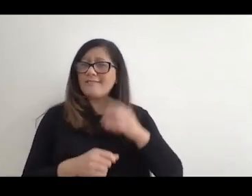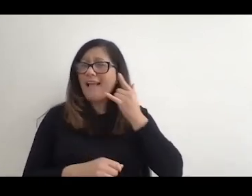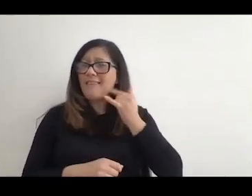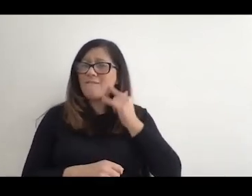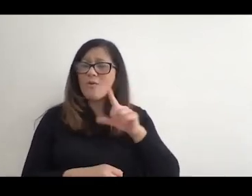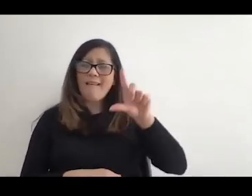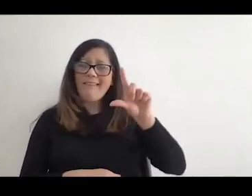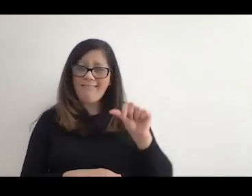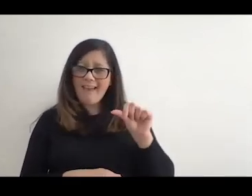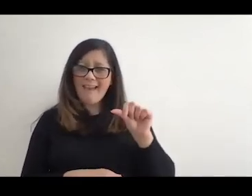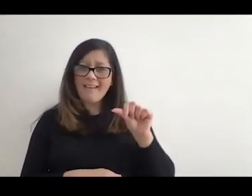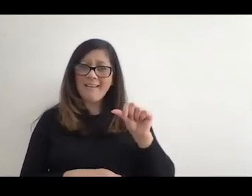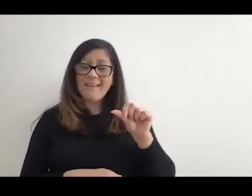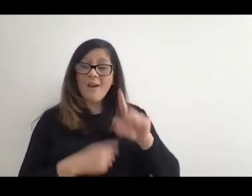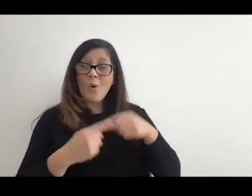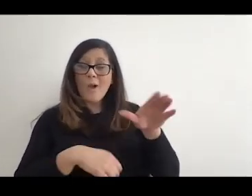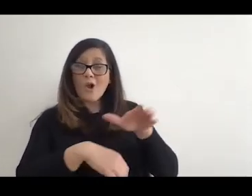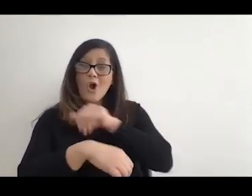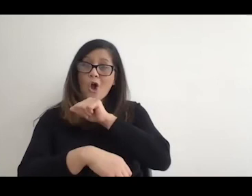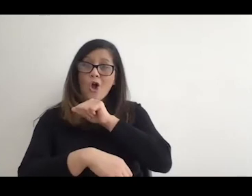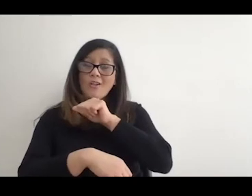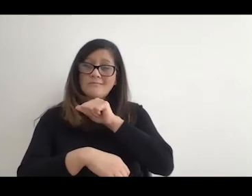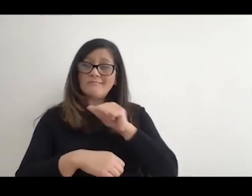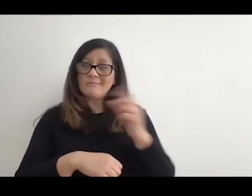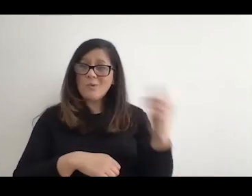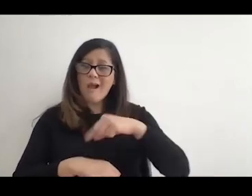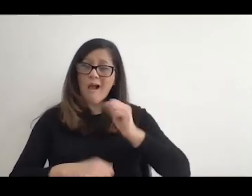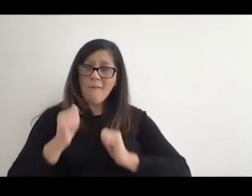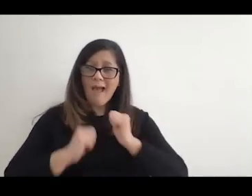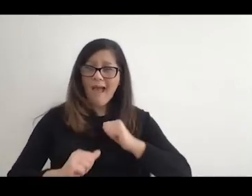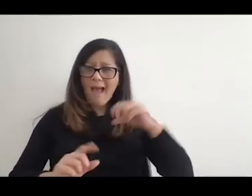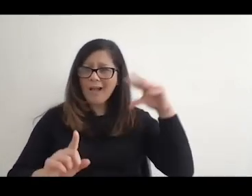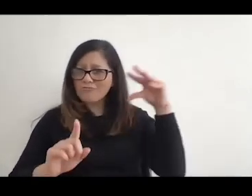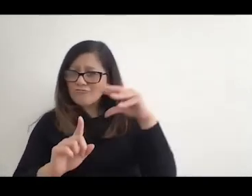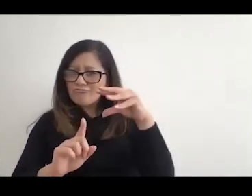Meaning to lift herself out of her chair and kind of lean back and lay on the